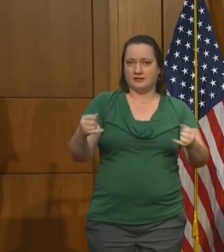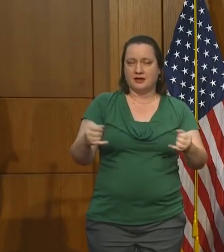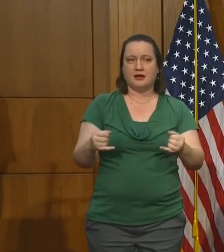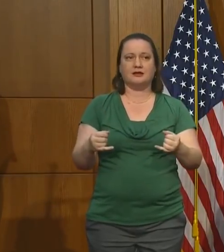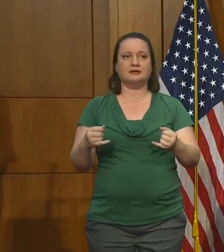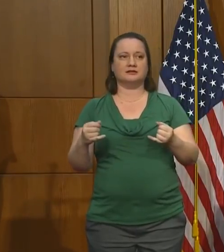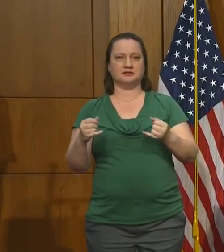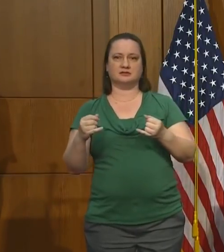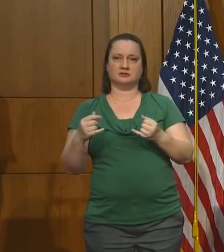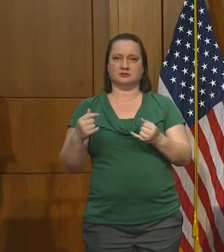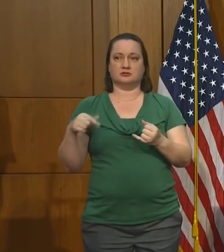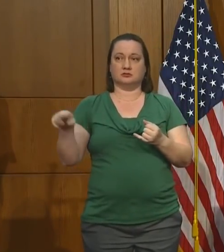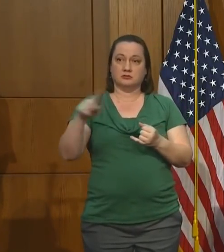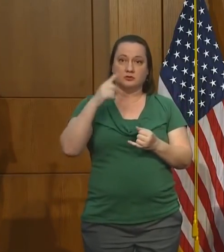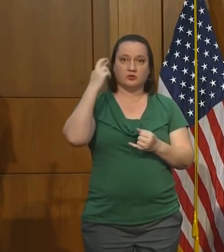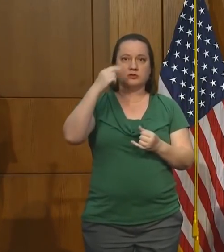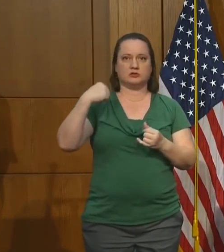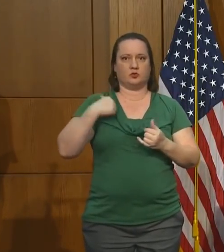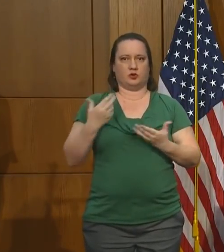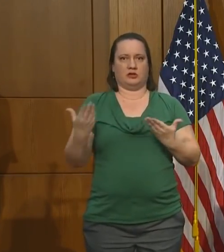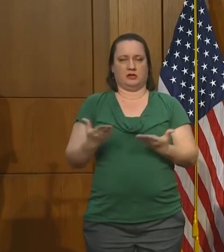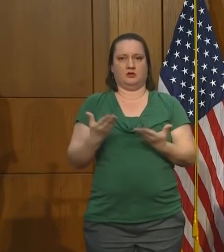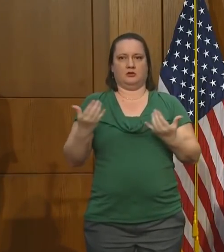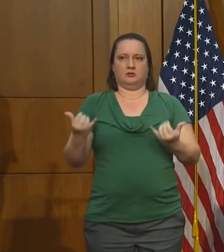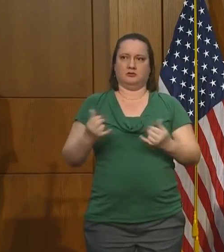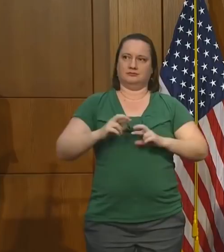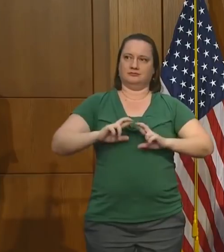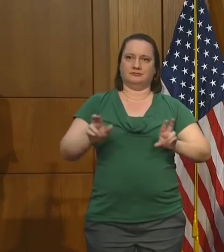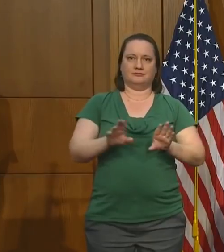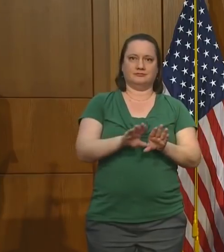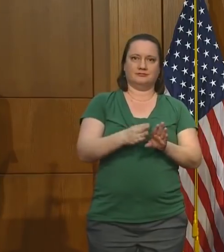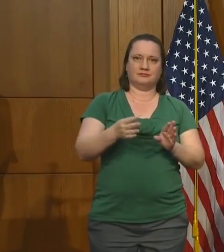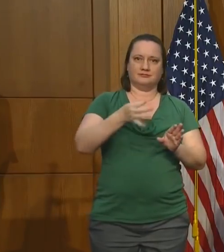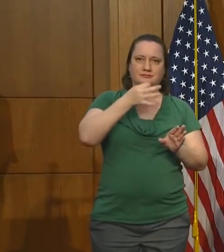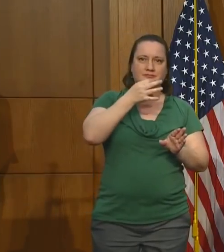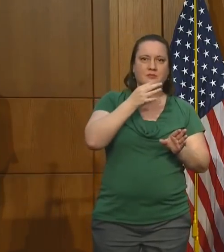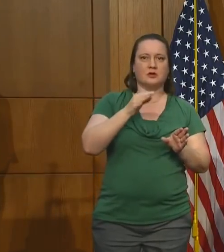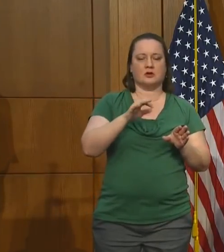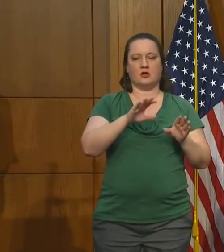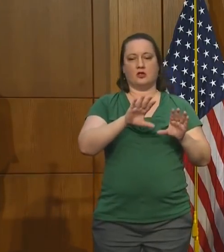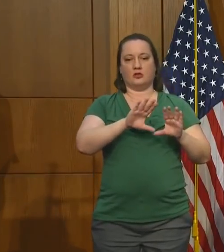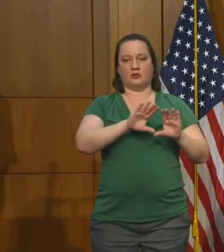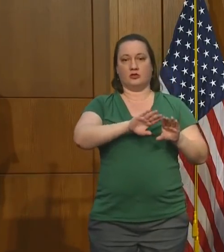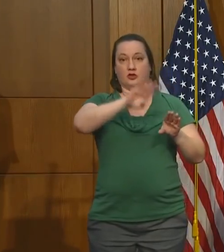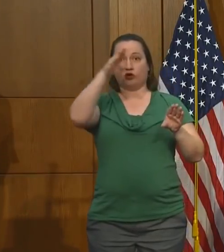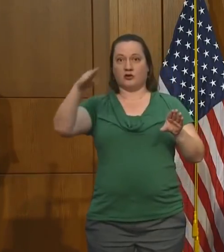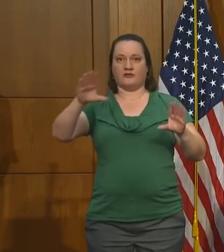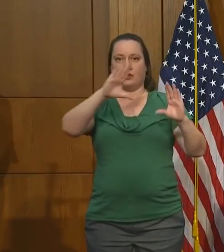FIRST TO YOU ALL IN VIRGINIA TWO OF FOUR FILE IN OUR GUIDELINES FOR PUT IN THAT'S WHERE WE ARE TODAY FOR HELP IN